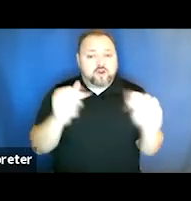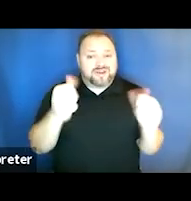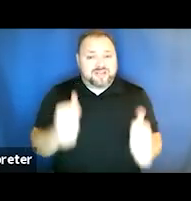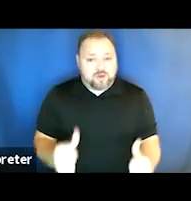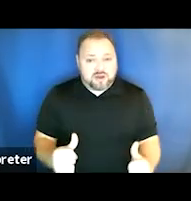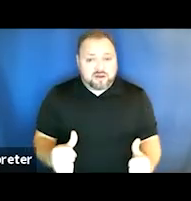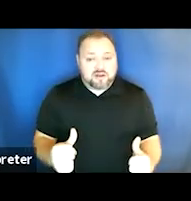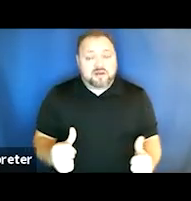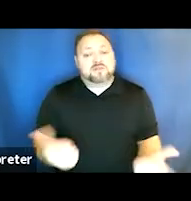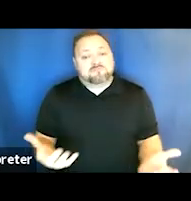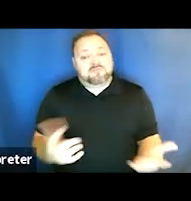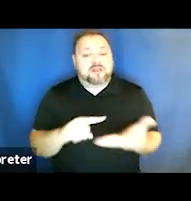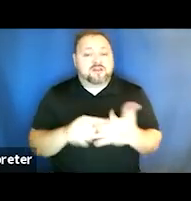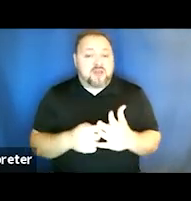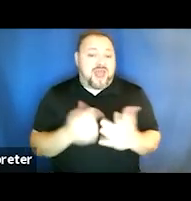As they started to deteriorate,